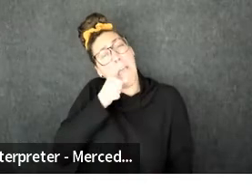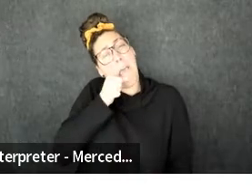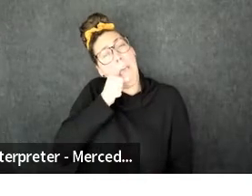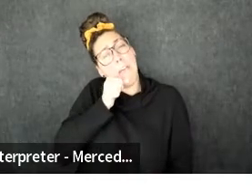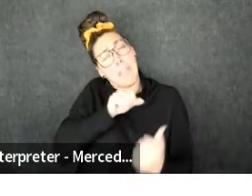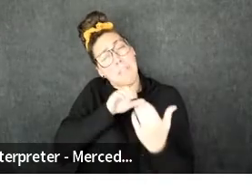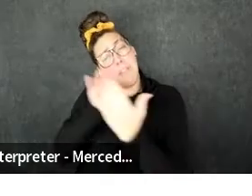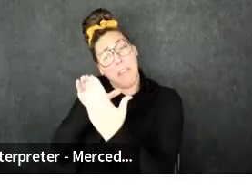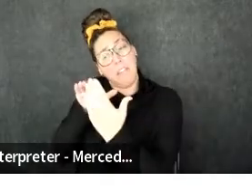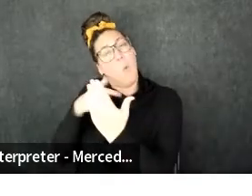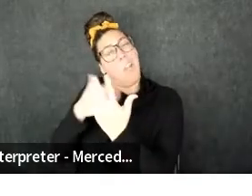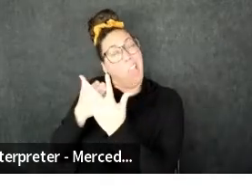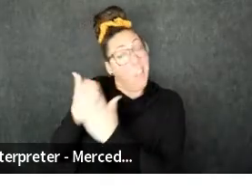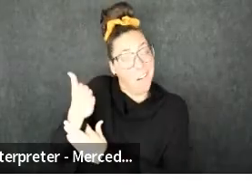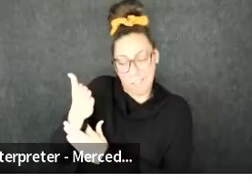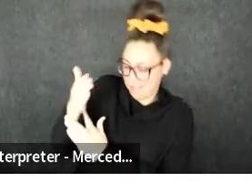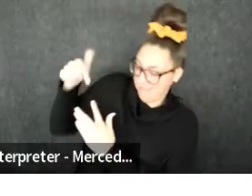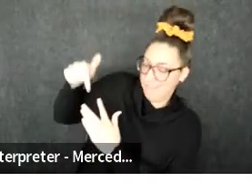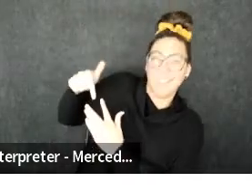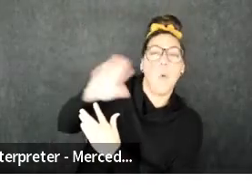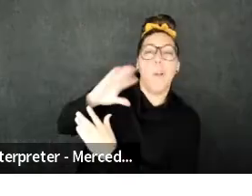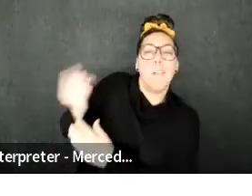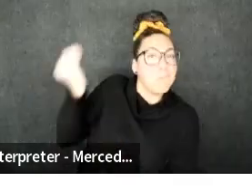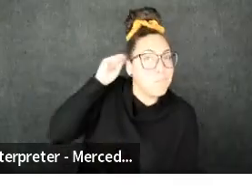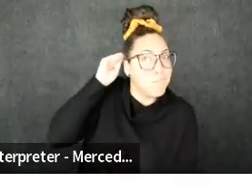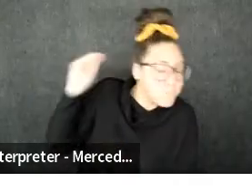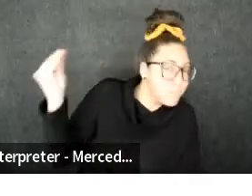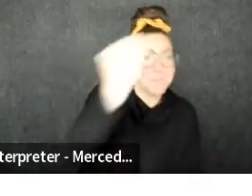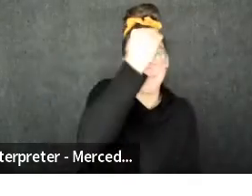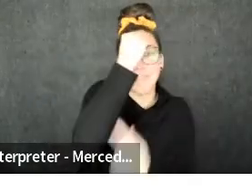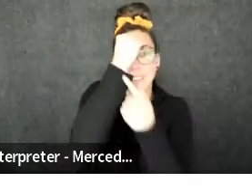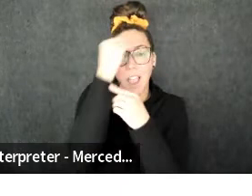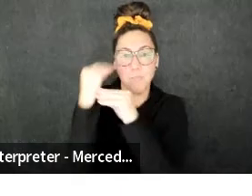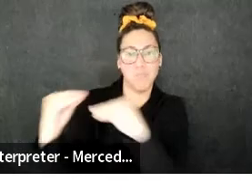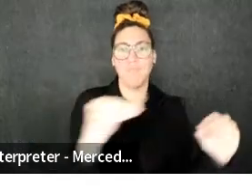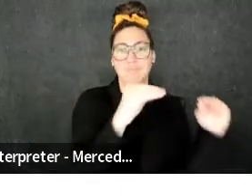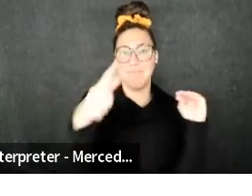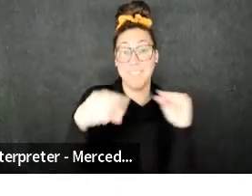because we do have the access to the next generation. Hmm. Yeah, I love that. Yeah, exactly.